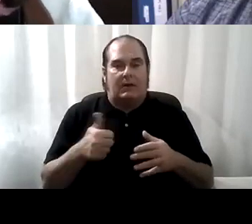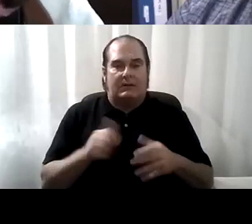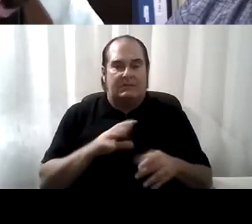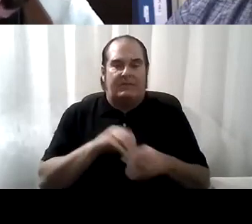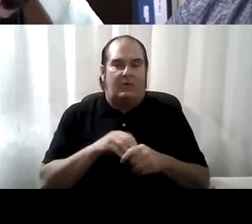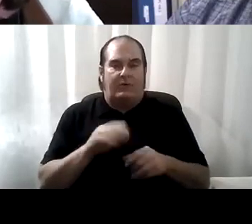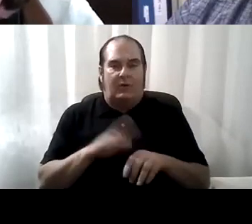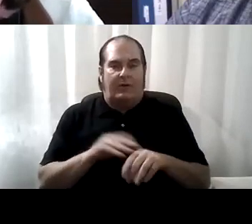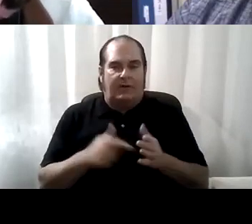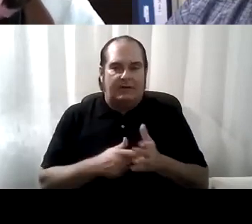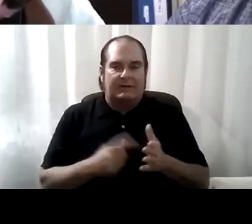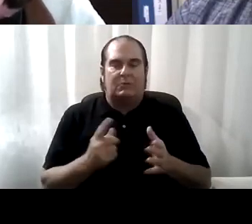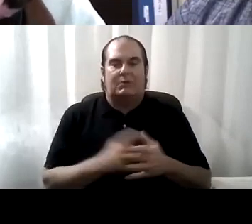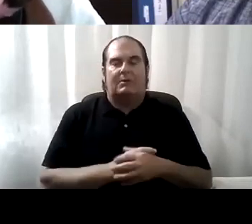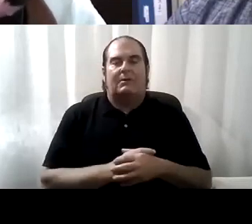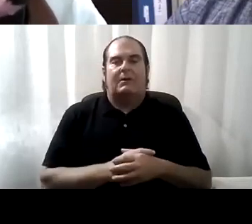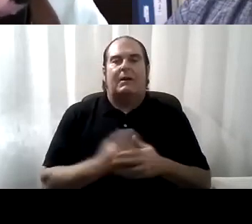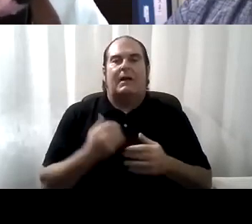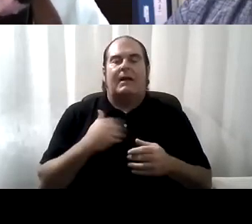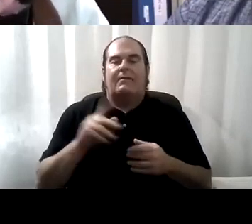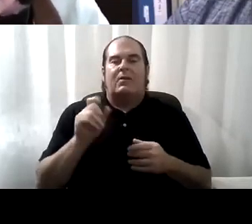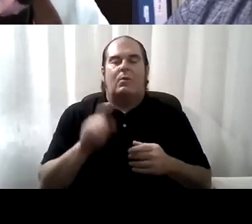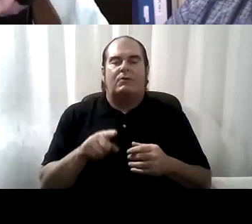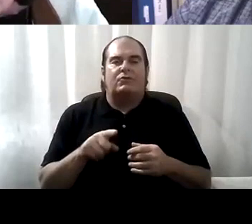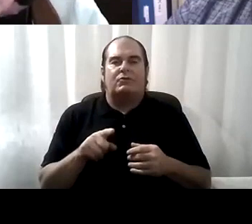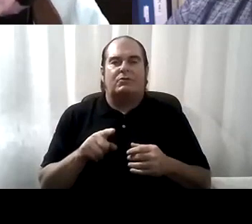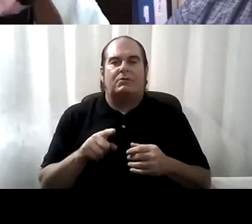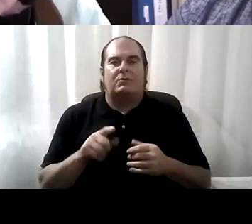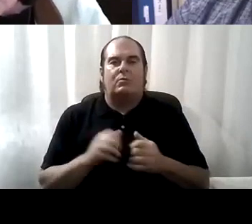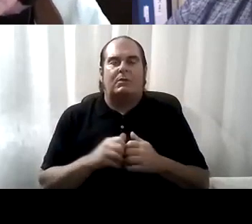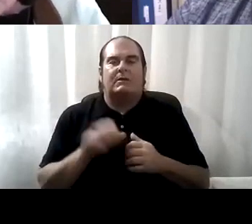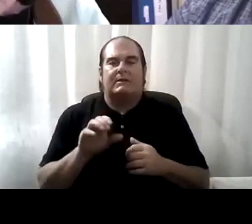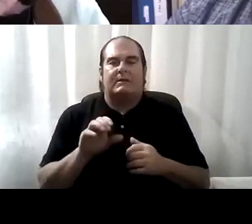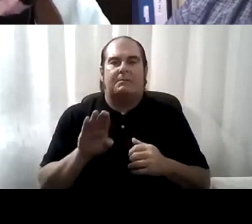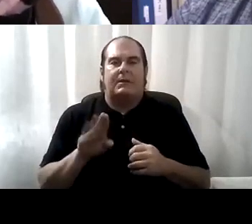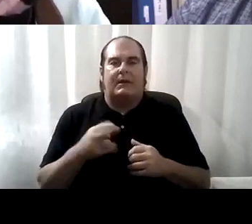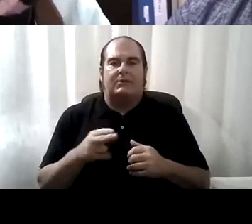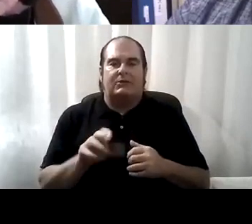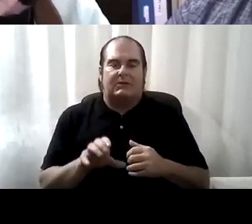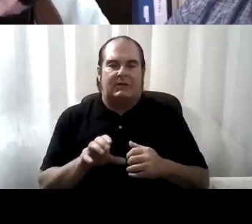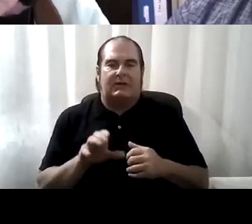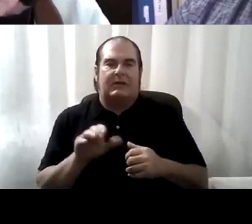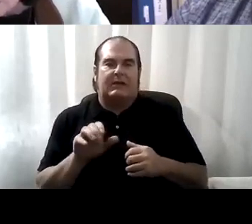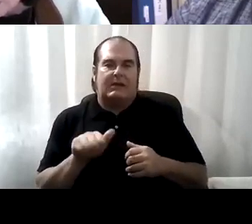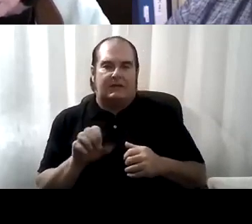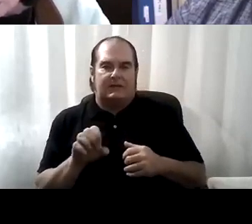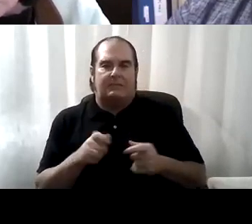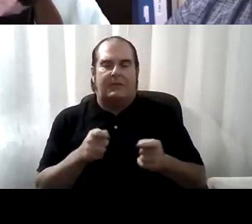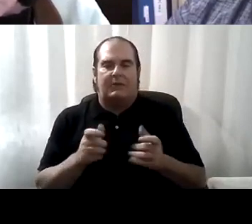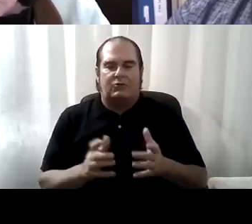So I've got a question in terms of the CCBHC case managers or care coordinators, and how